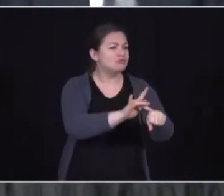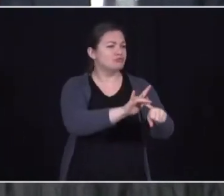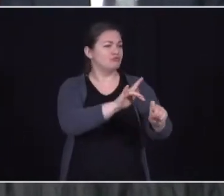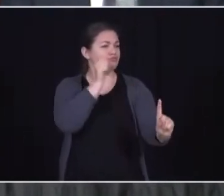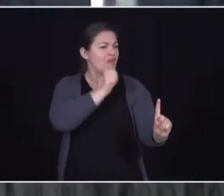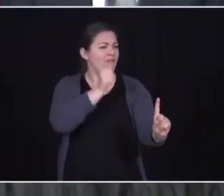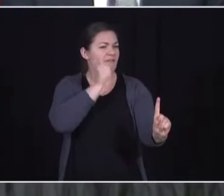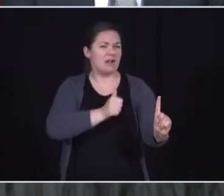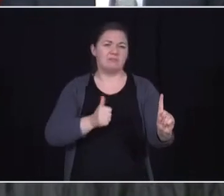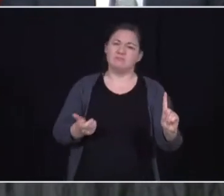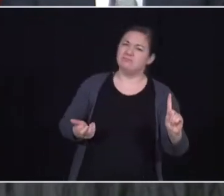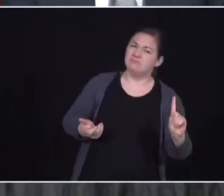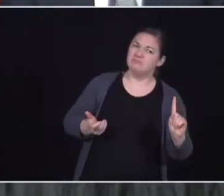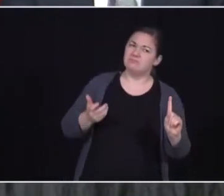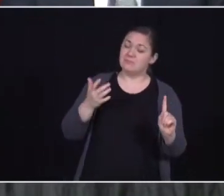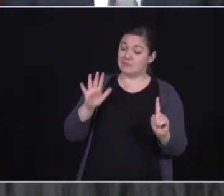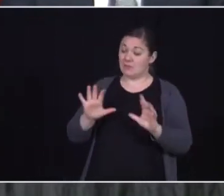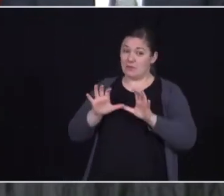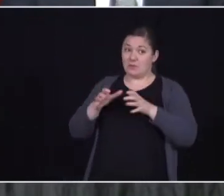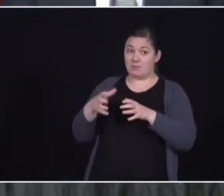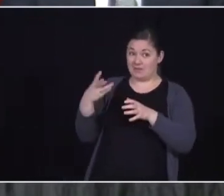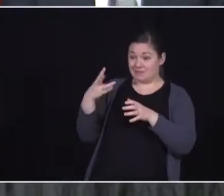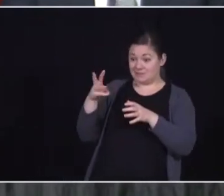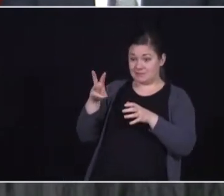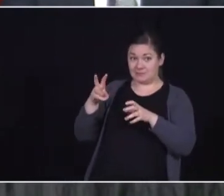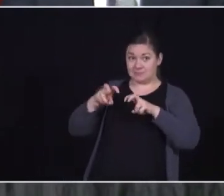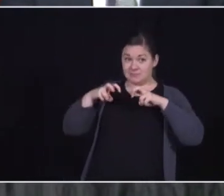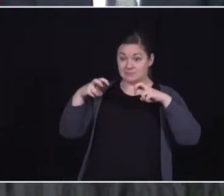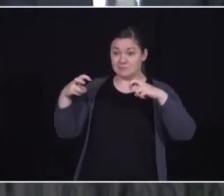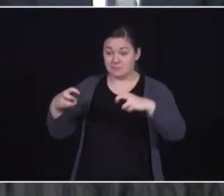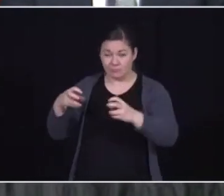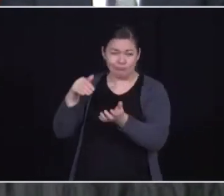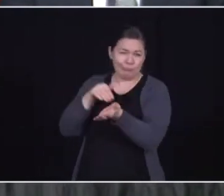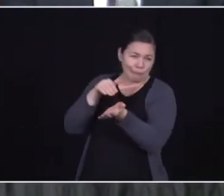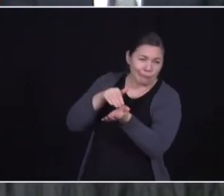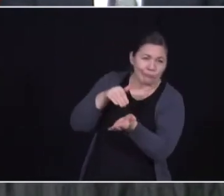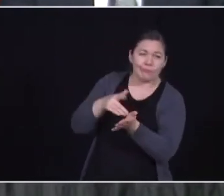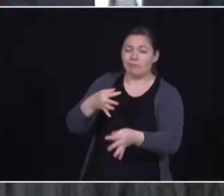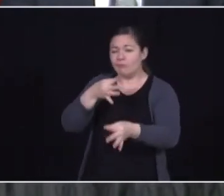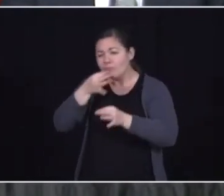an operational perspective? As an example, the prioritization subgroup which is a group of 16 physicians and